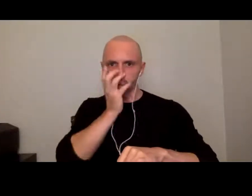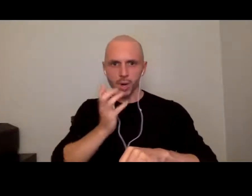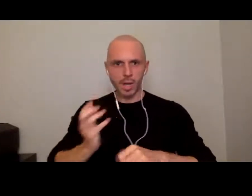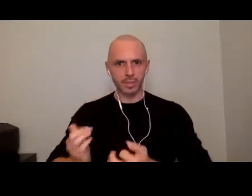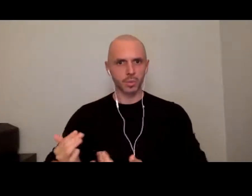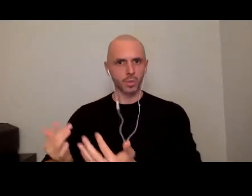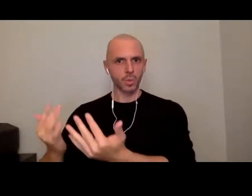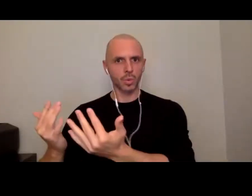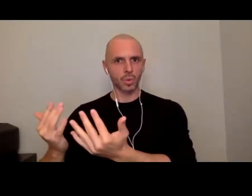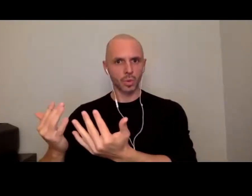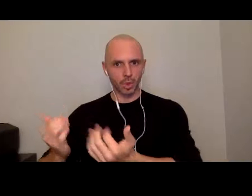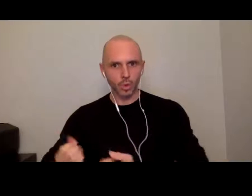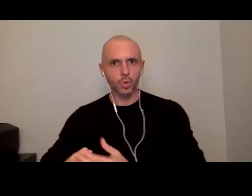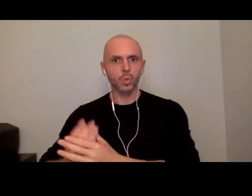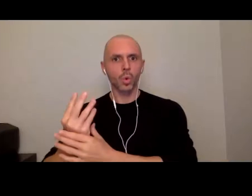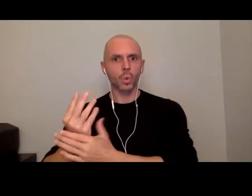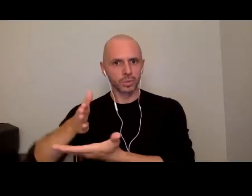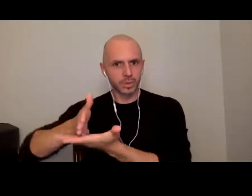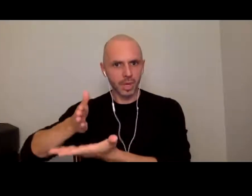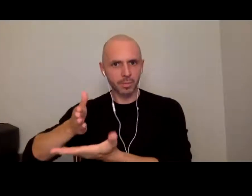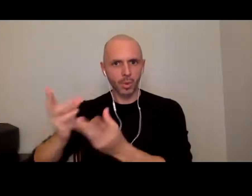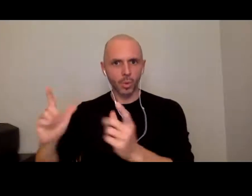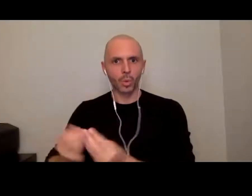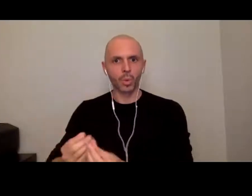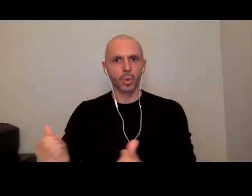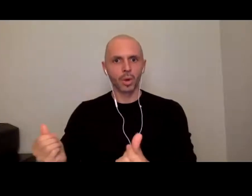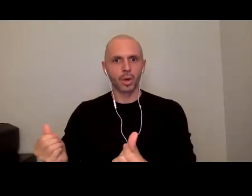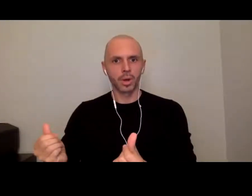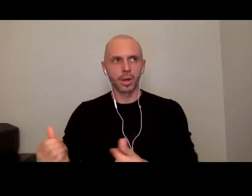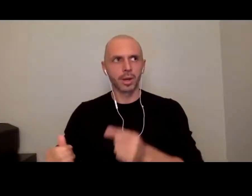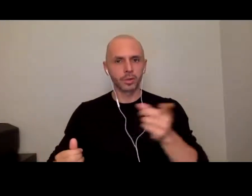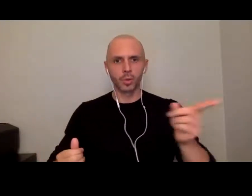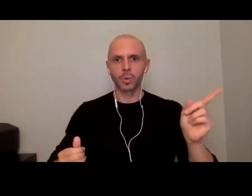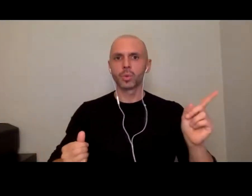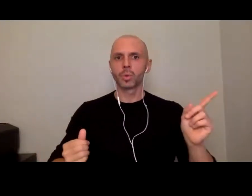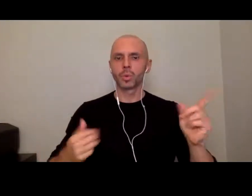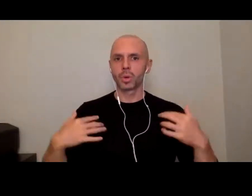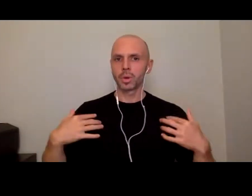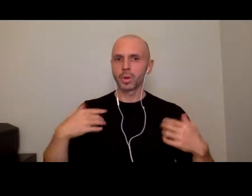birds that have gone extinct in this area so this is looking at this incredible sight and